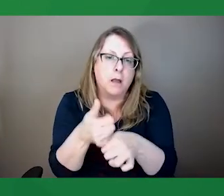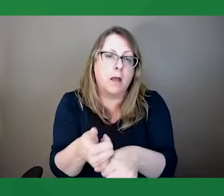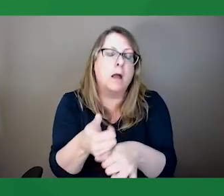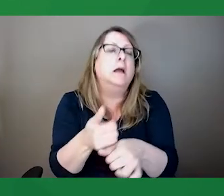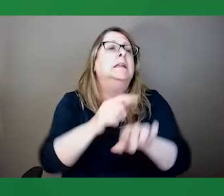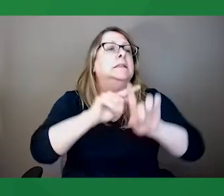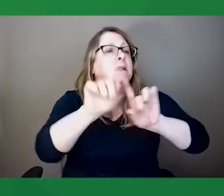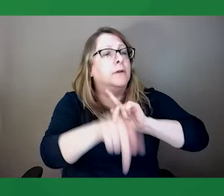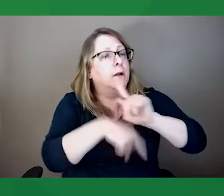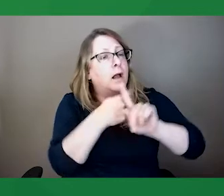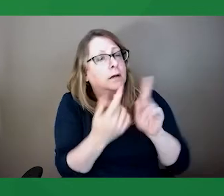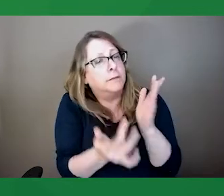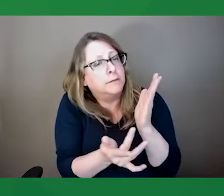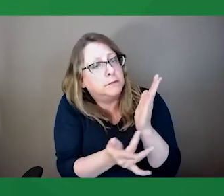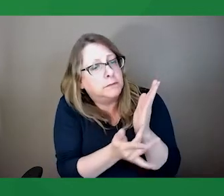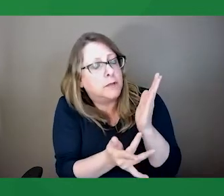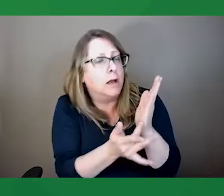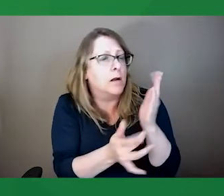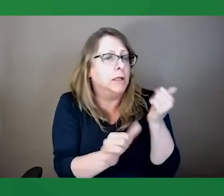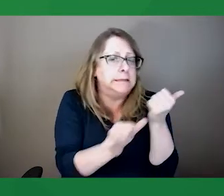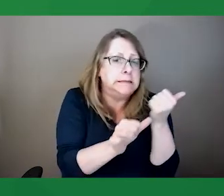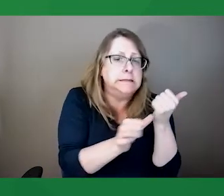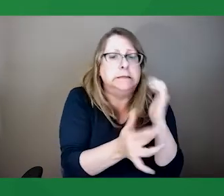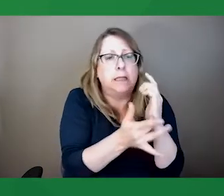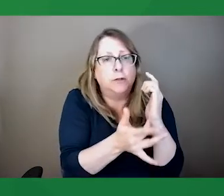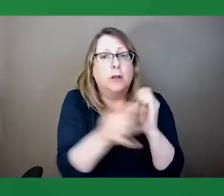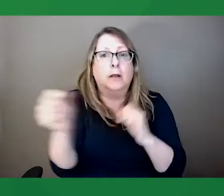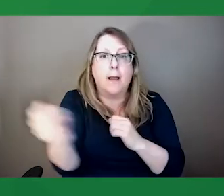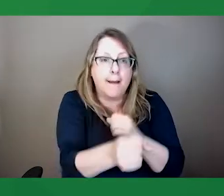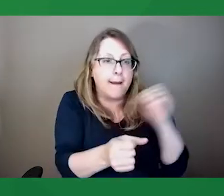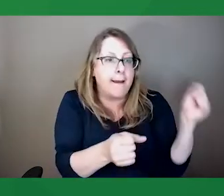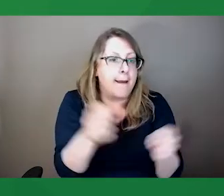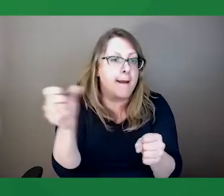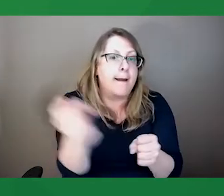different assistive technology as well as the team that he's putting together, he needs to be able